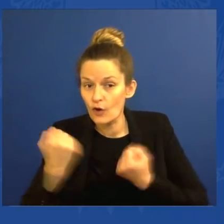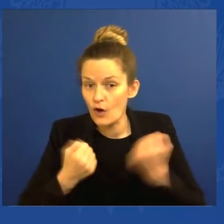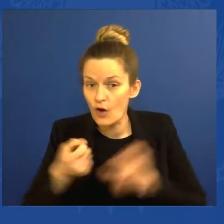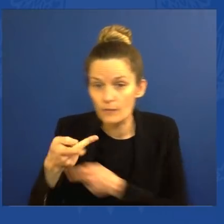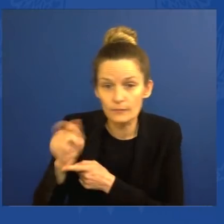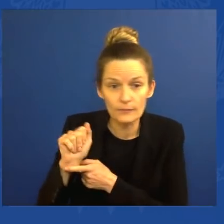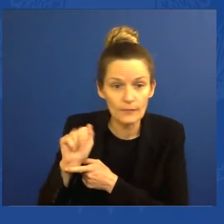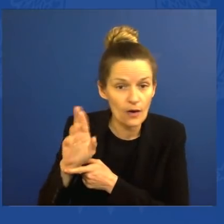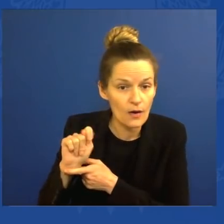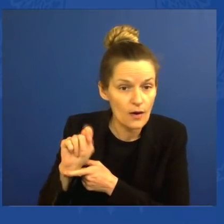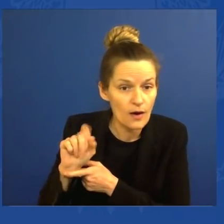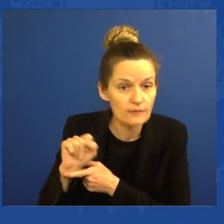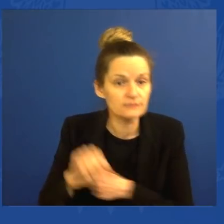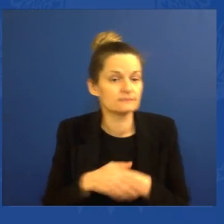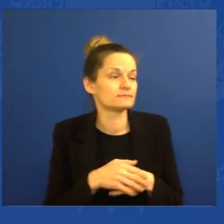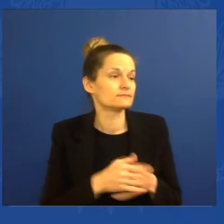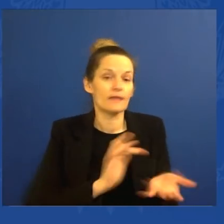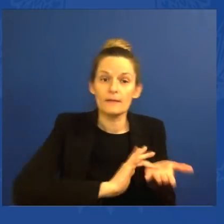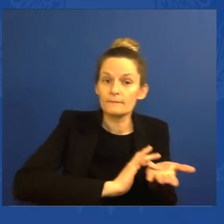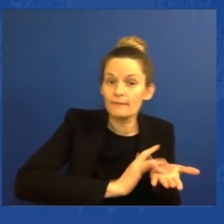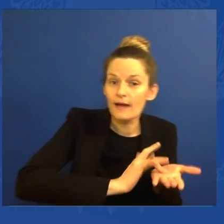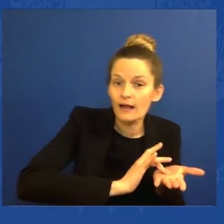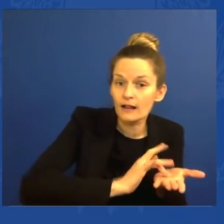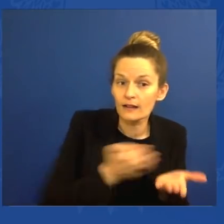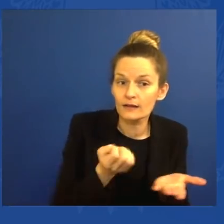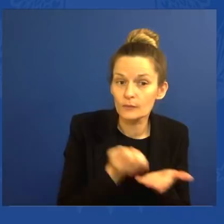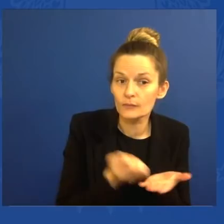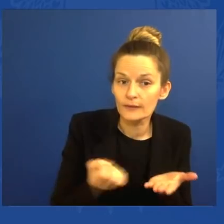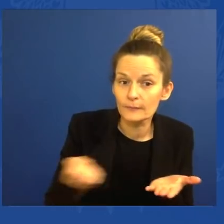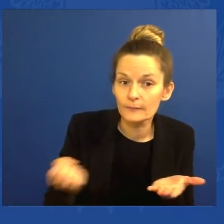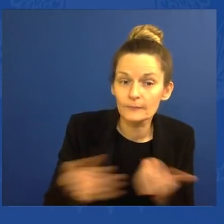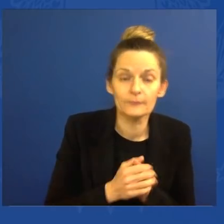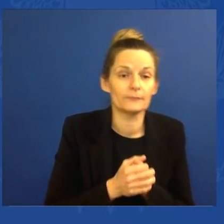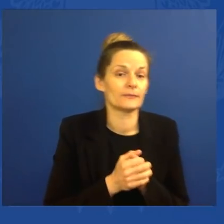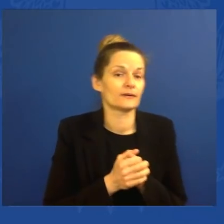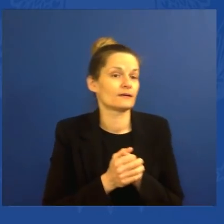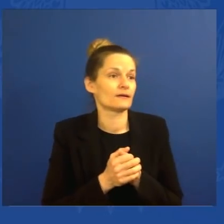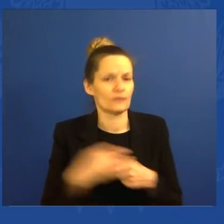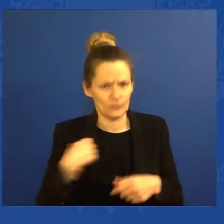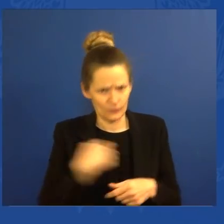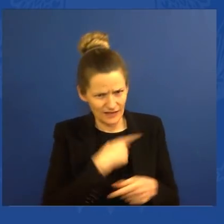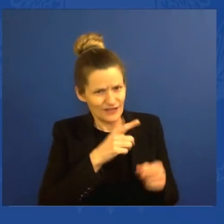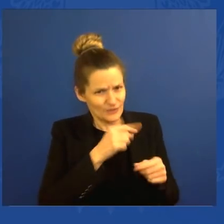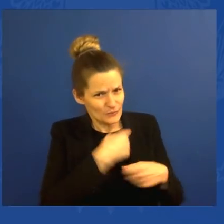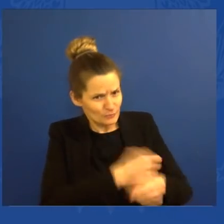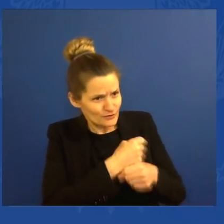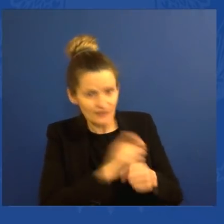And I would -- I would just say that it's two things. One, it's been said that speed kills,